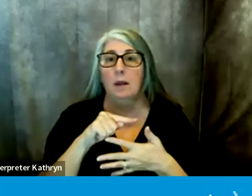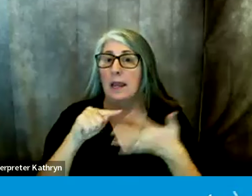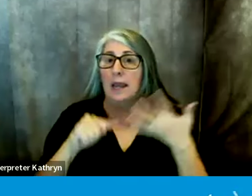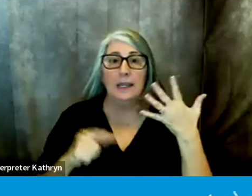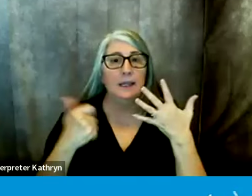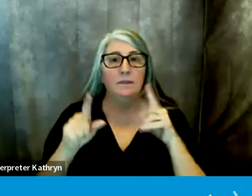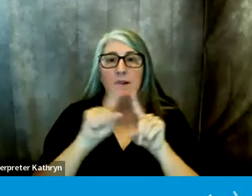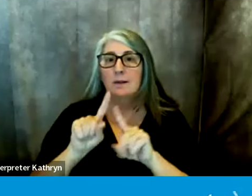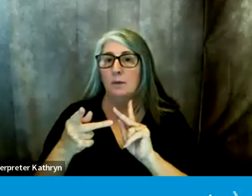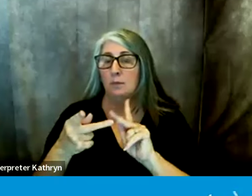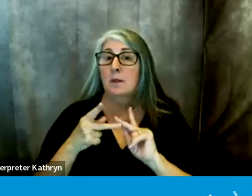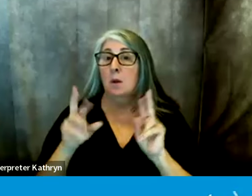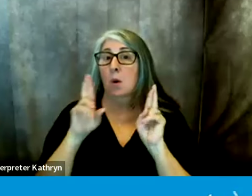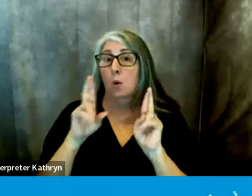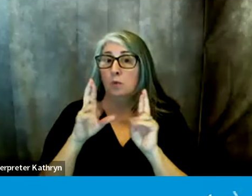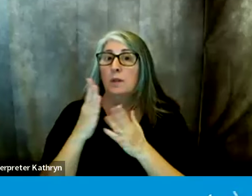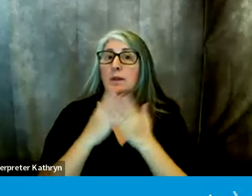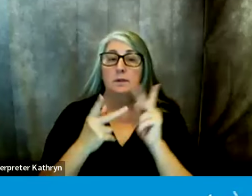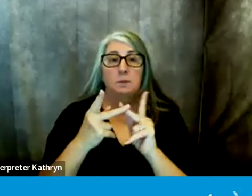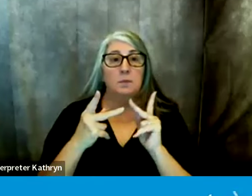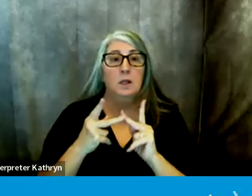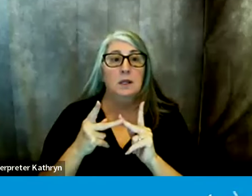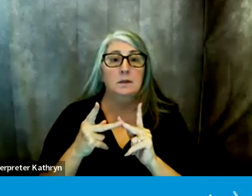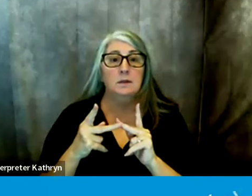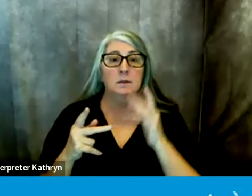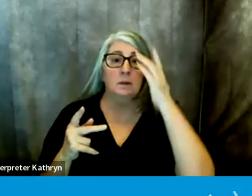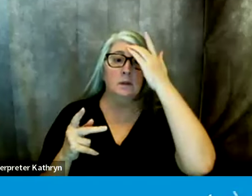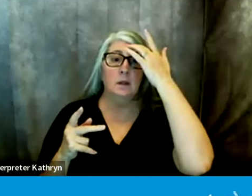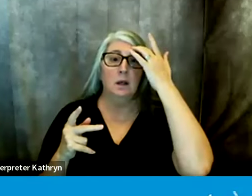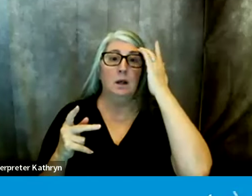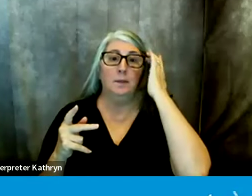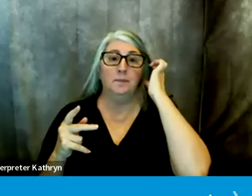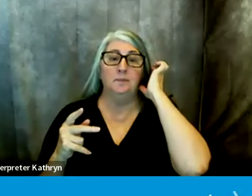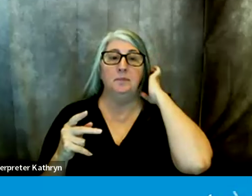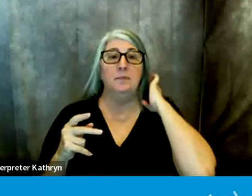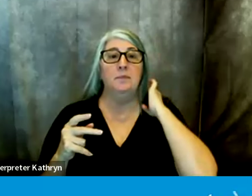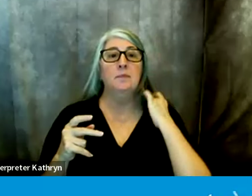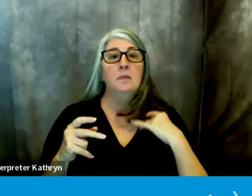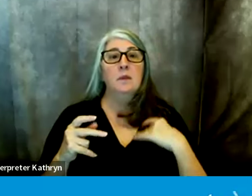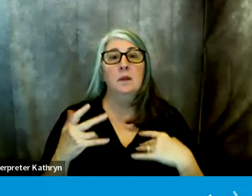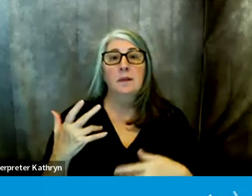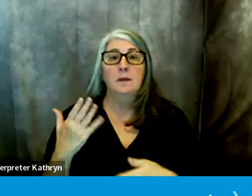there hopefully is someplace, there's still a lot of the US territory out there that you might not live close enough,